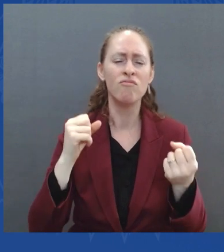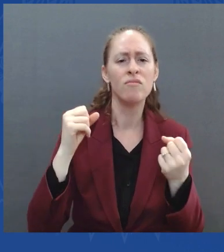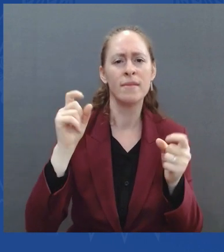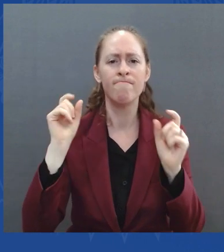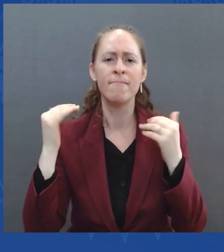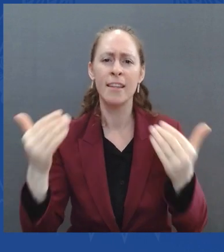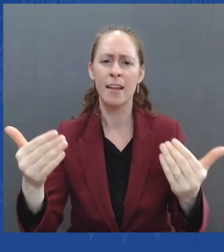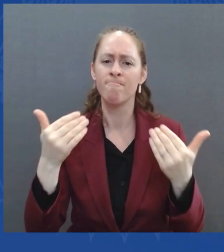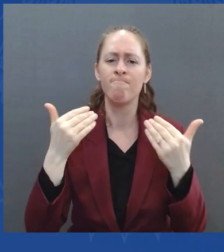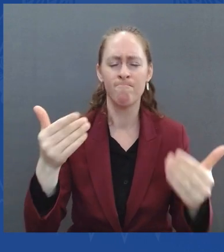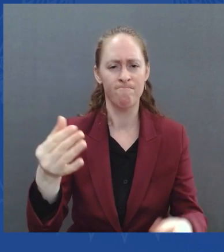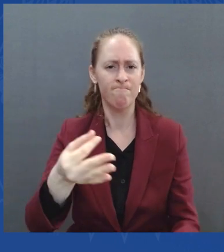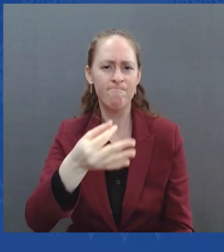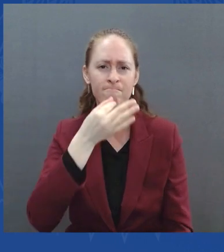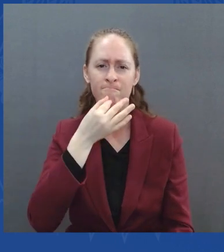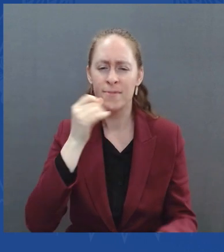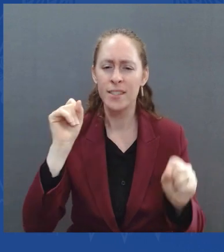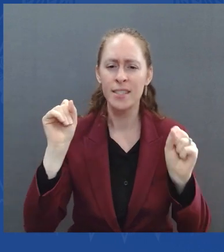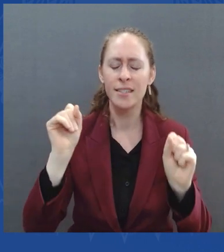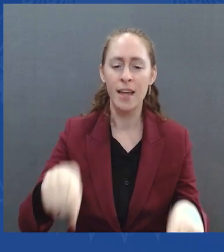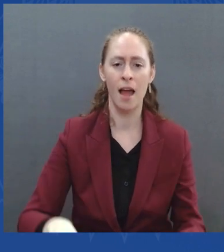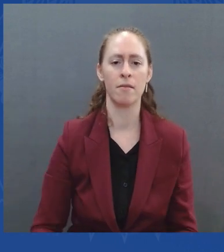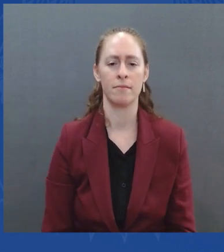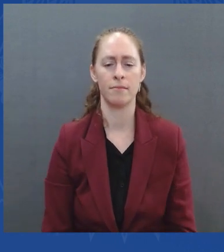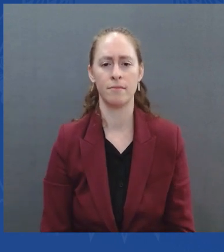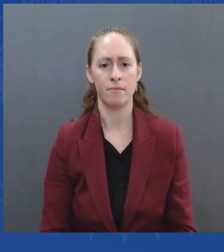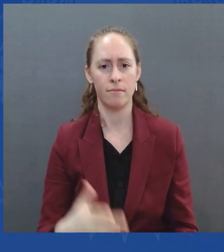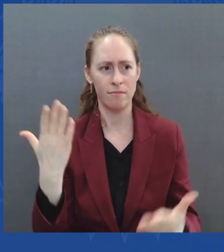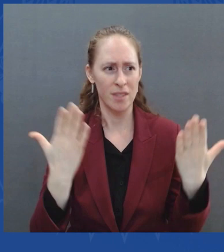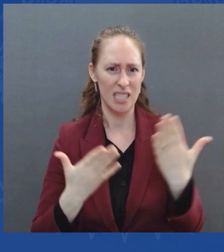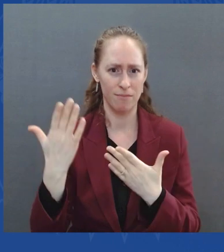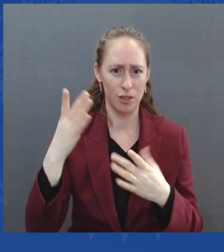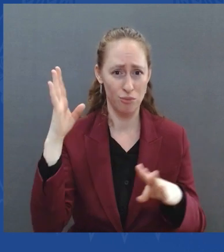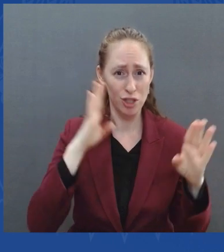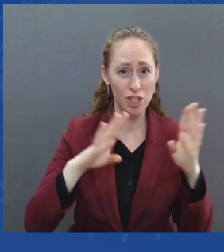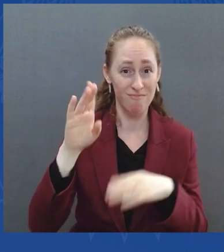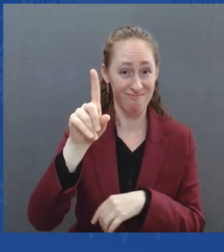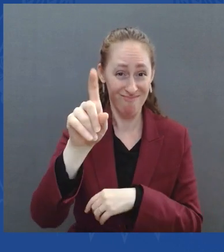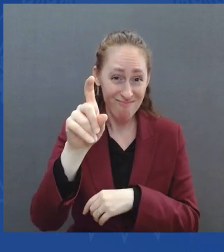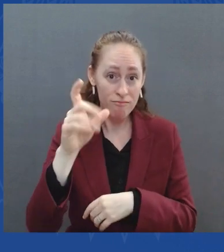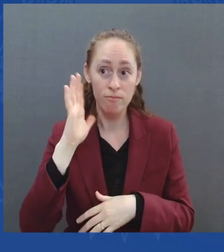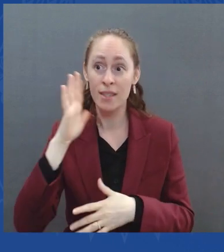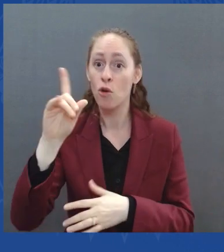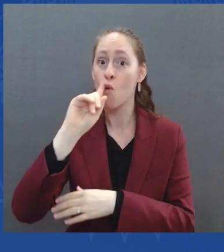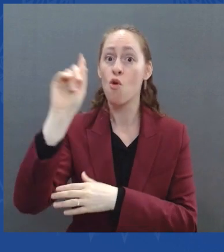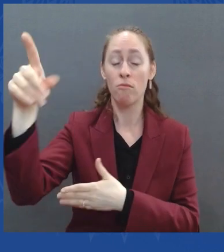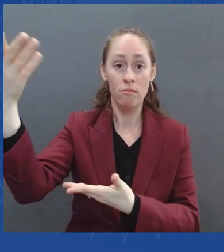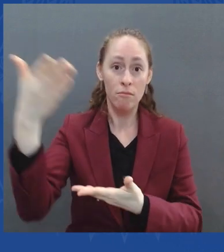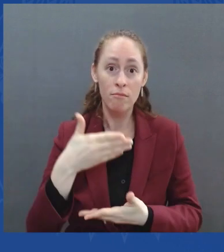that supply chain delays would ruin the holidays, the Post Office delivered the packages that were -- that --